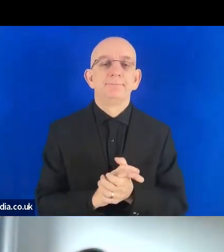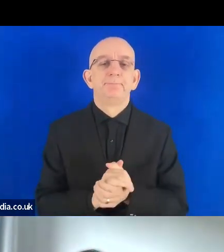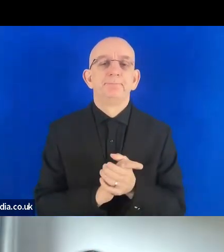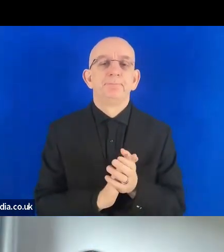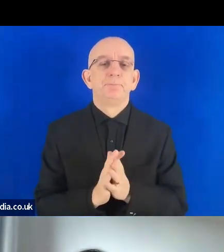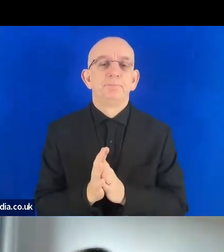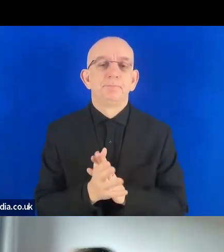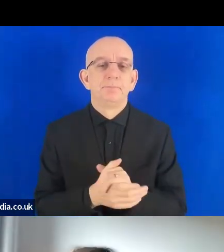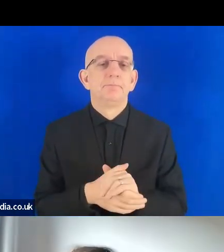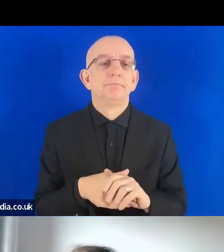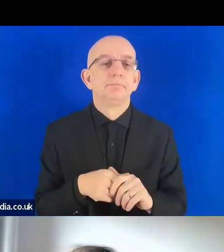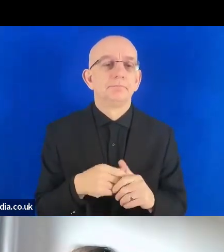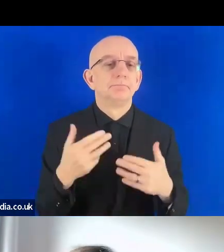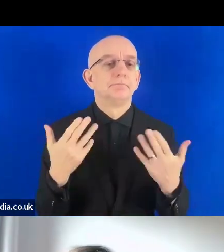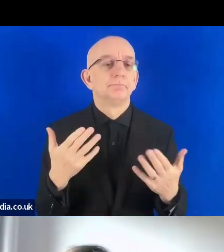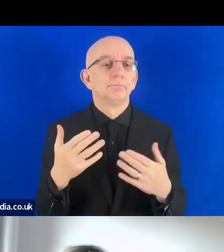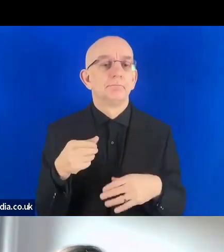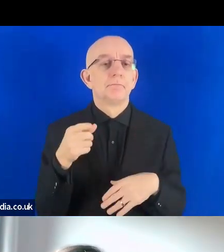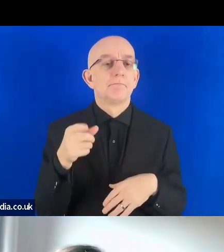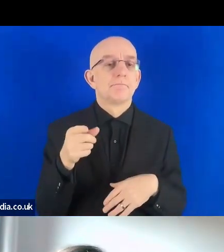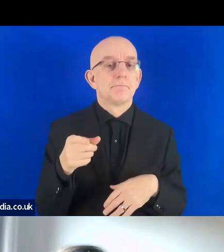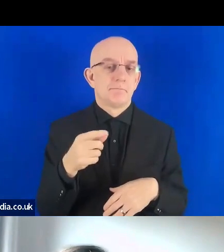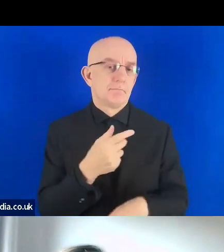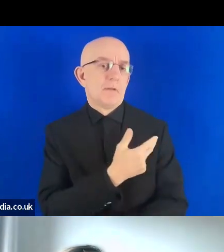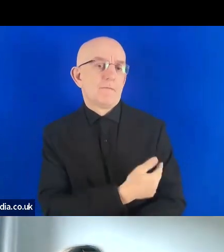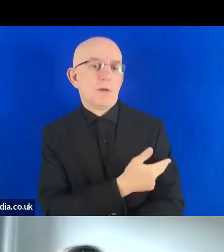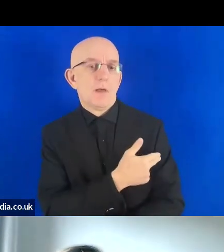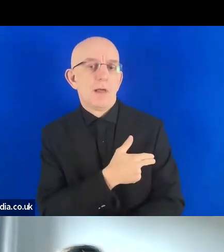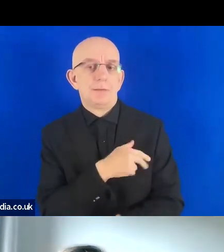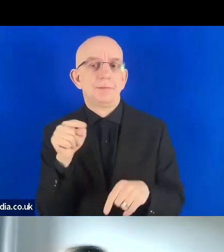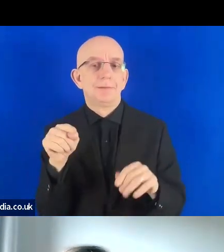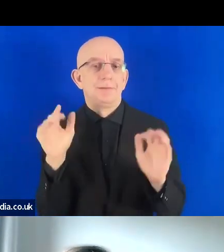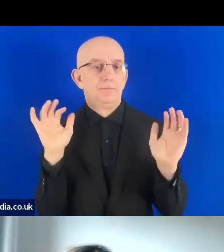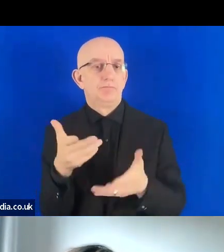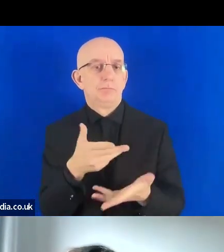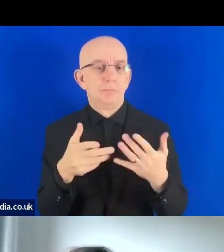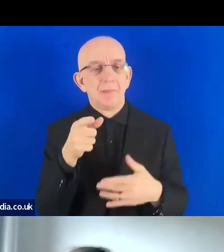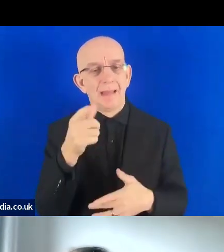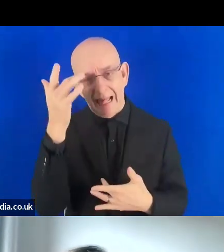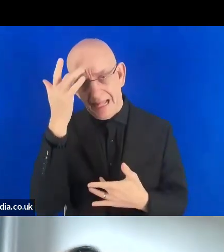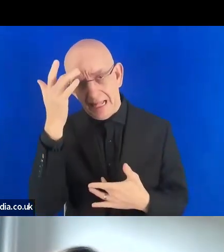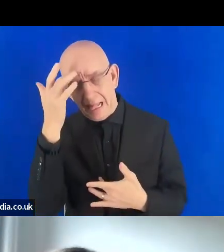if you're unwell, if there's anything happening, if you, have any health concerns,